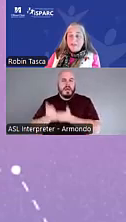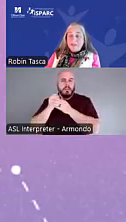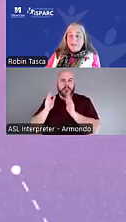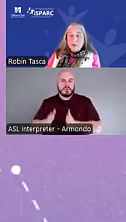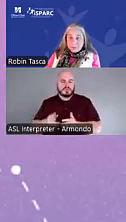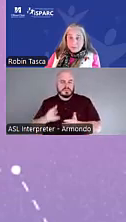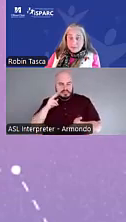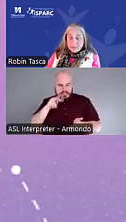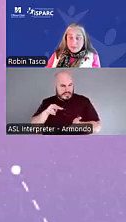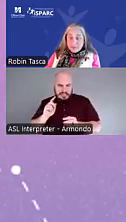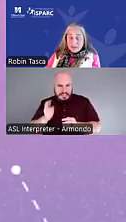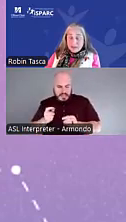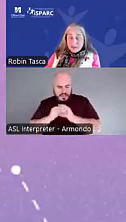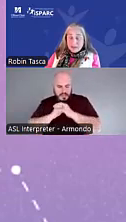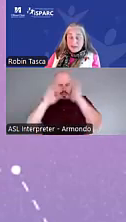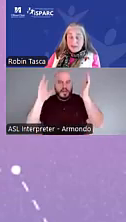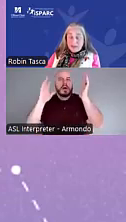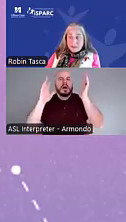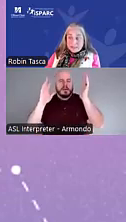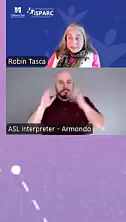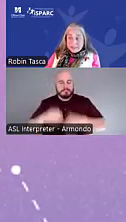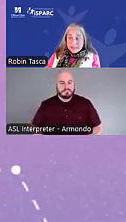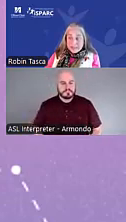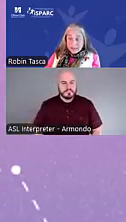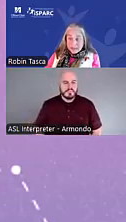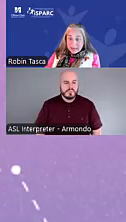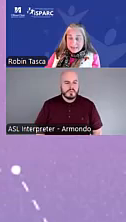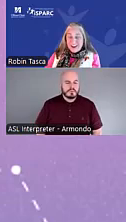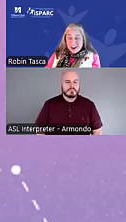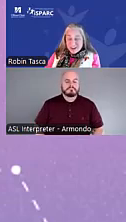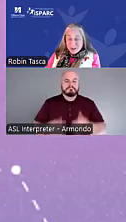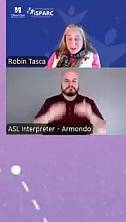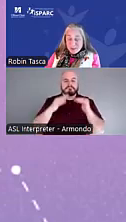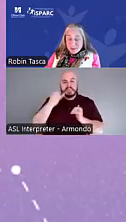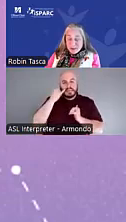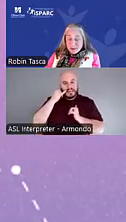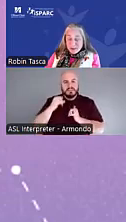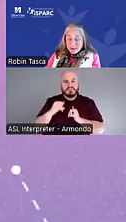If you are using an image that is strictly text, that is not recommended.